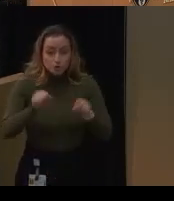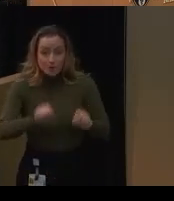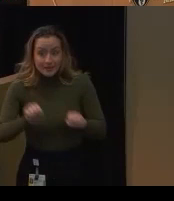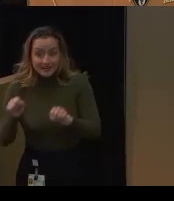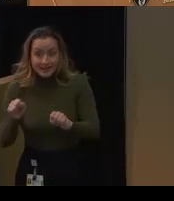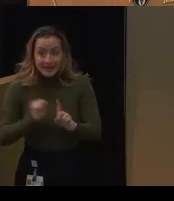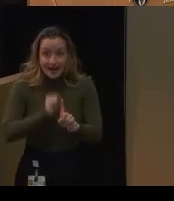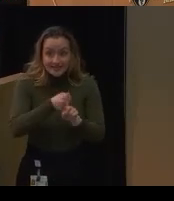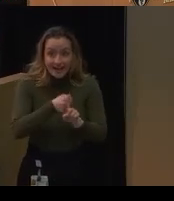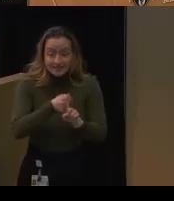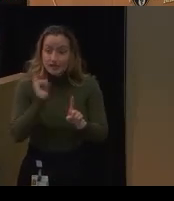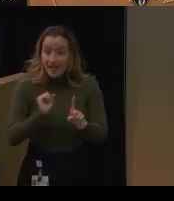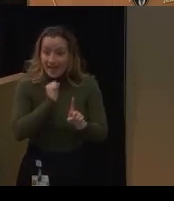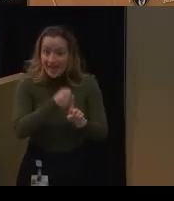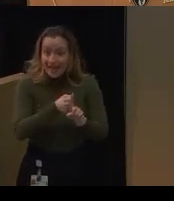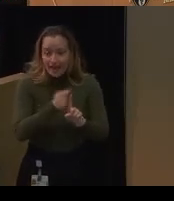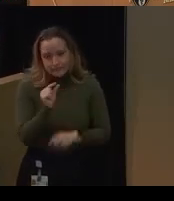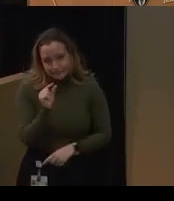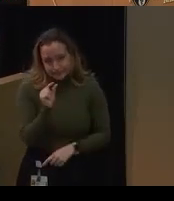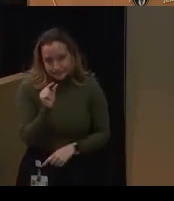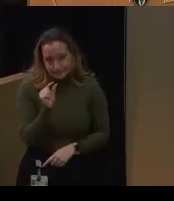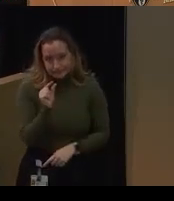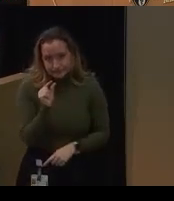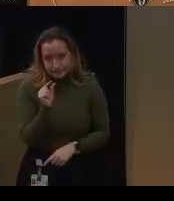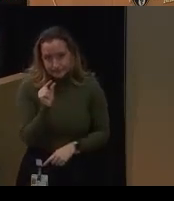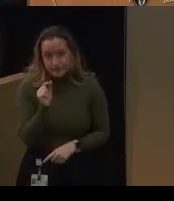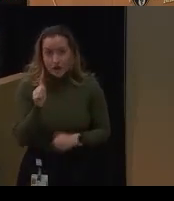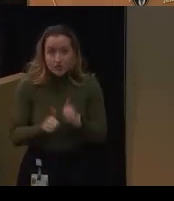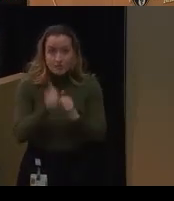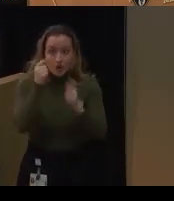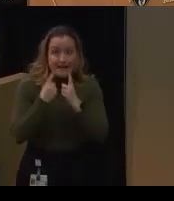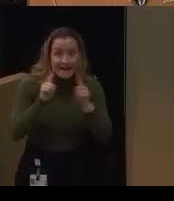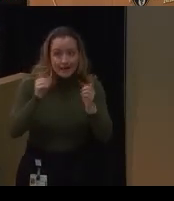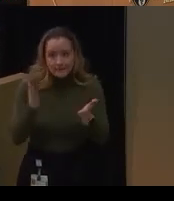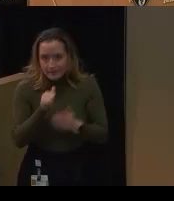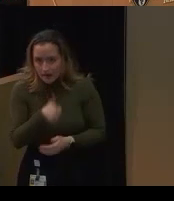the effect is very small um and it's also not the most robust right so this is maybe tenuous